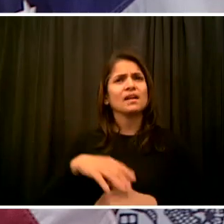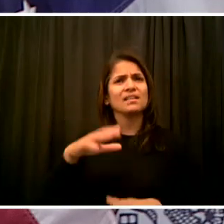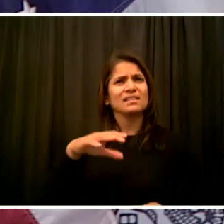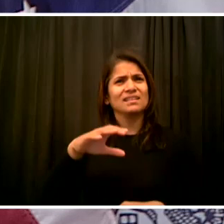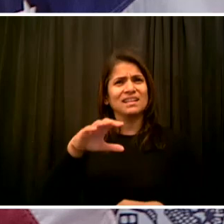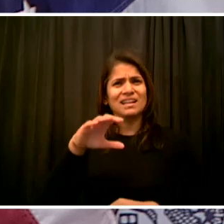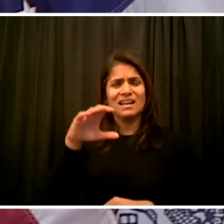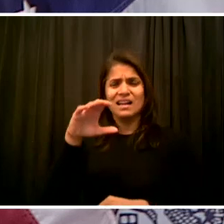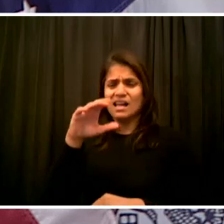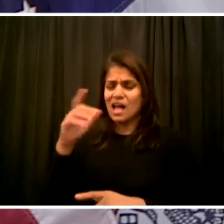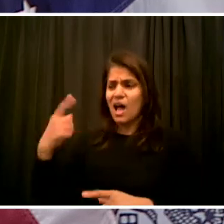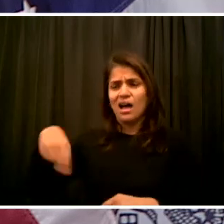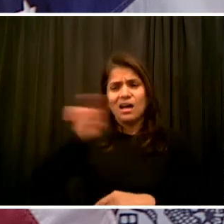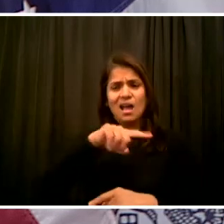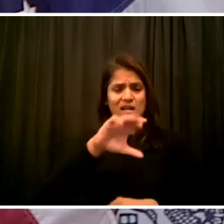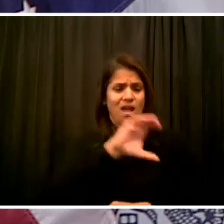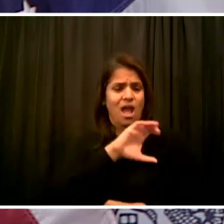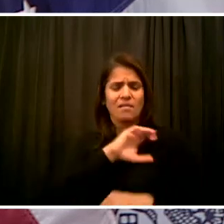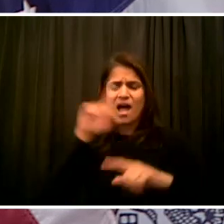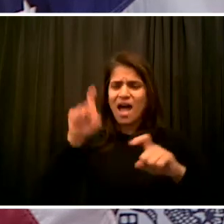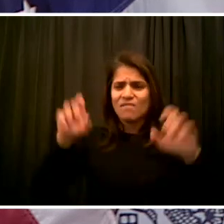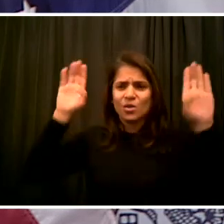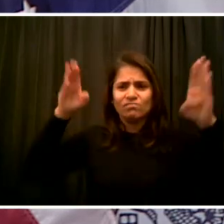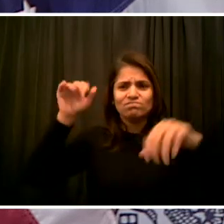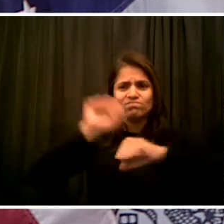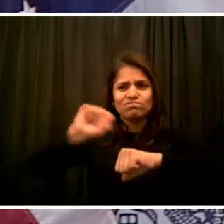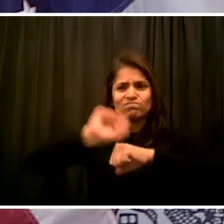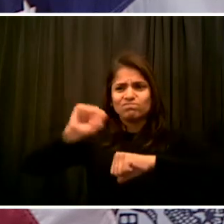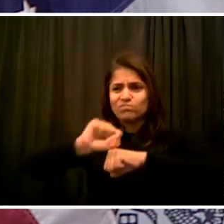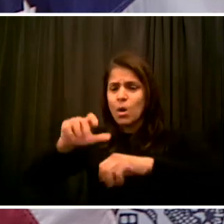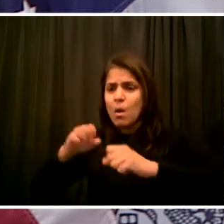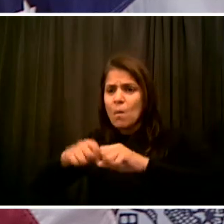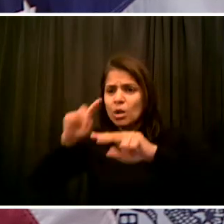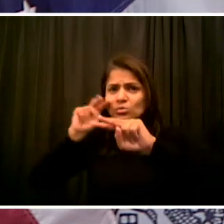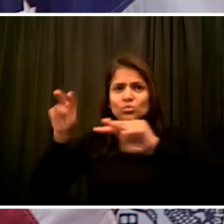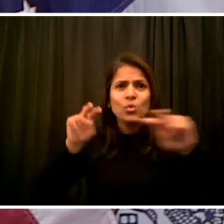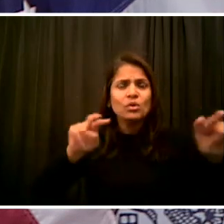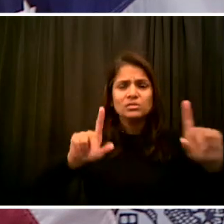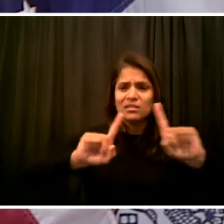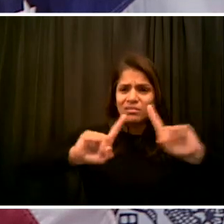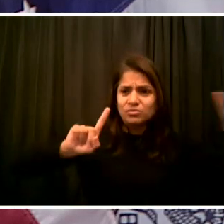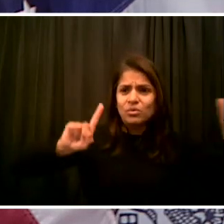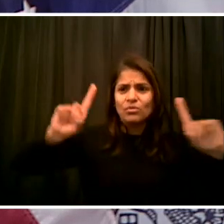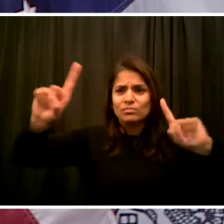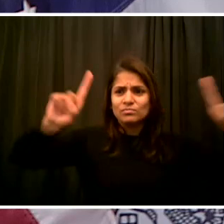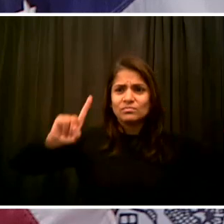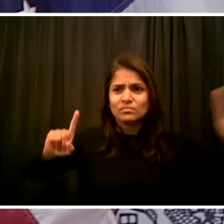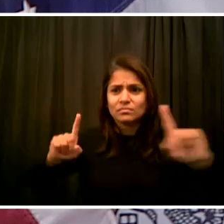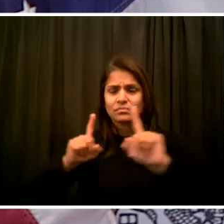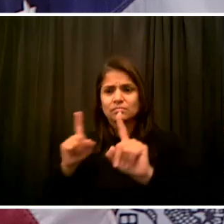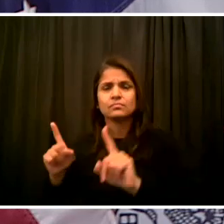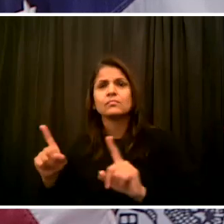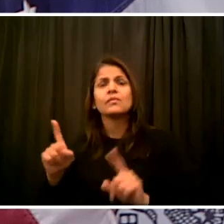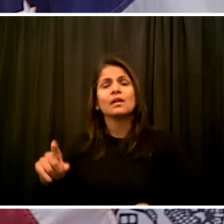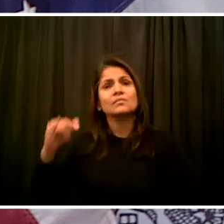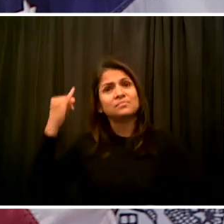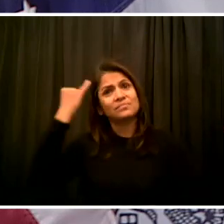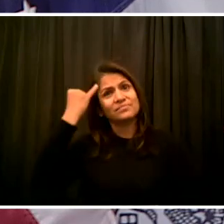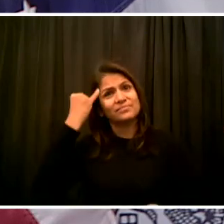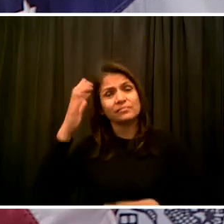WE HAVE GOT TO MAKE SOCIAL DISTANCING WORK TO SAVE LIVES ON